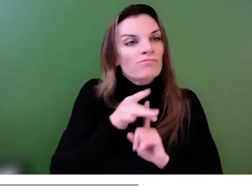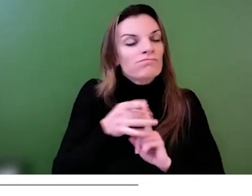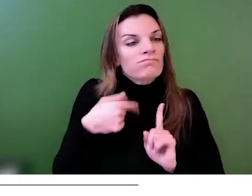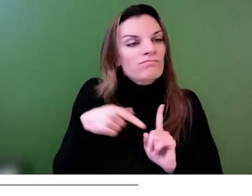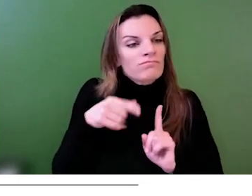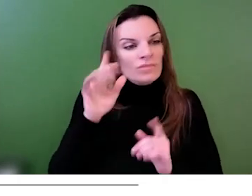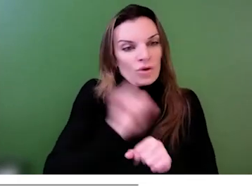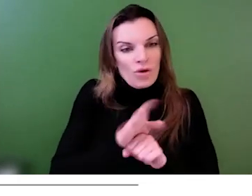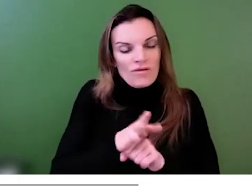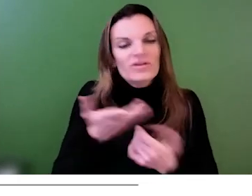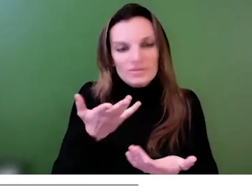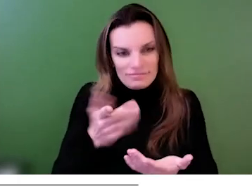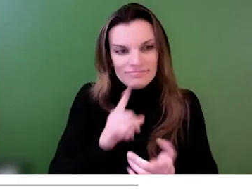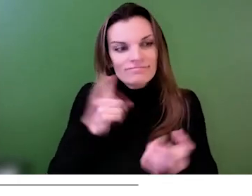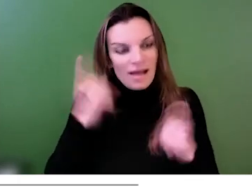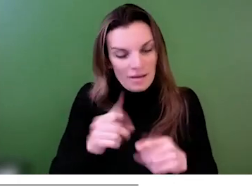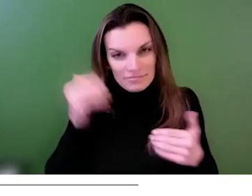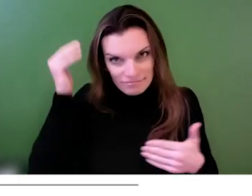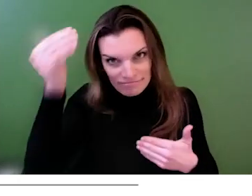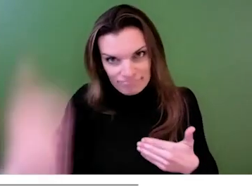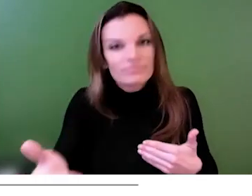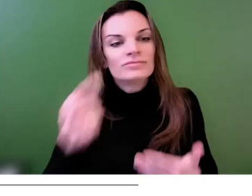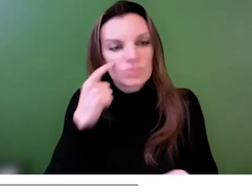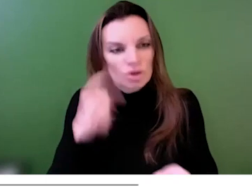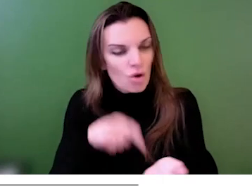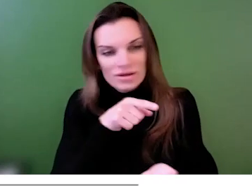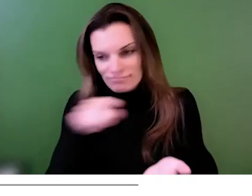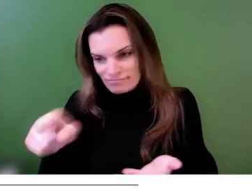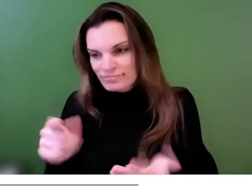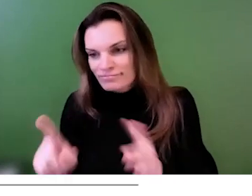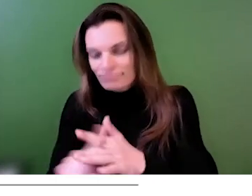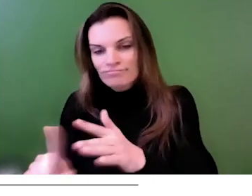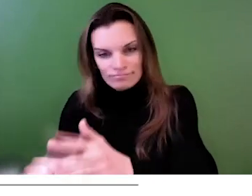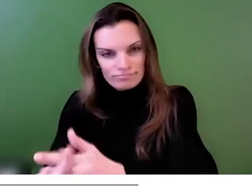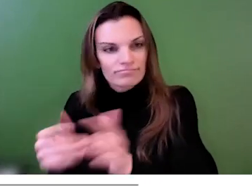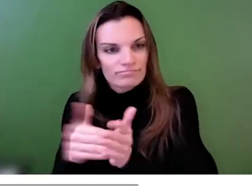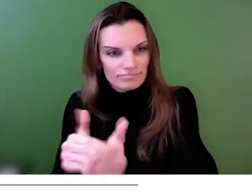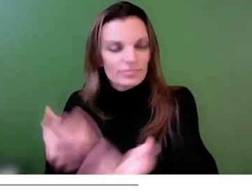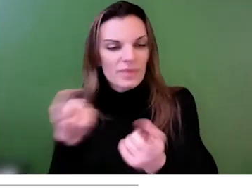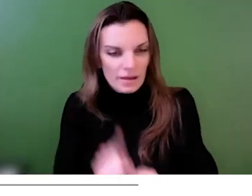infection, they are more likely to develop these very